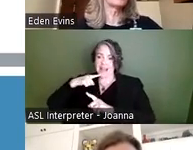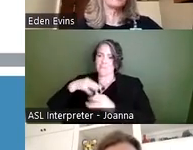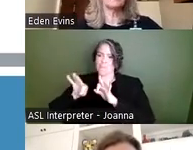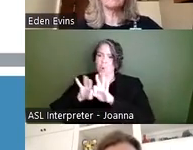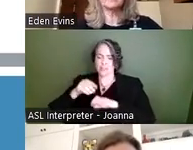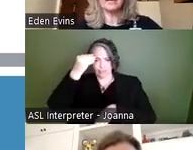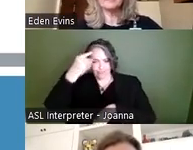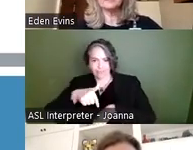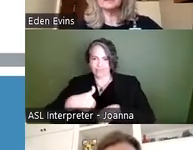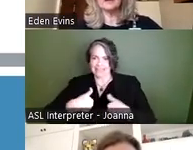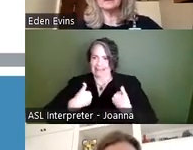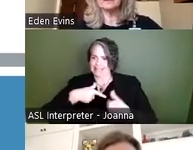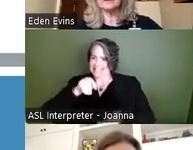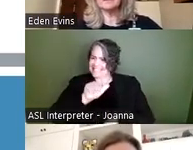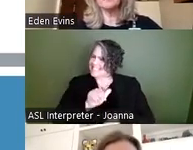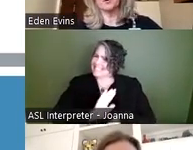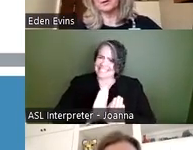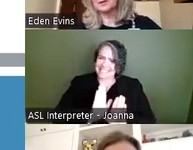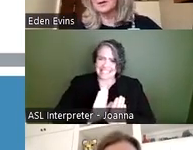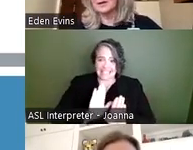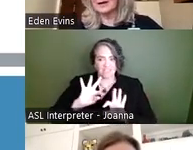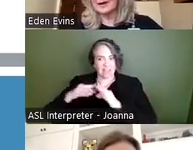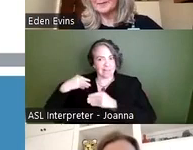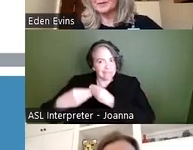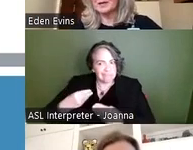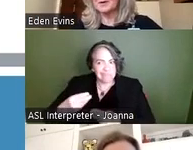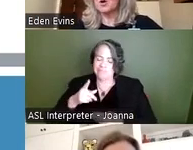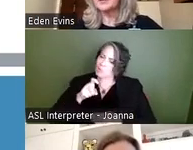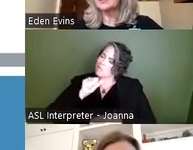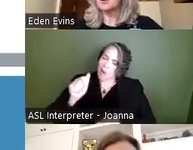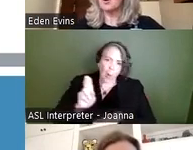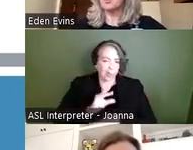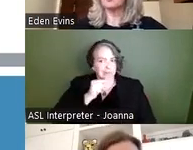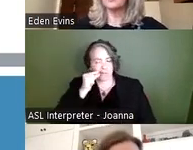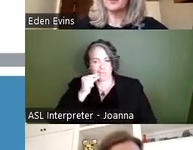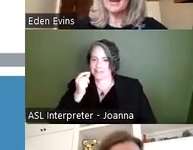experiment with cannabis is important because these are all, you know, we can't